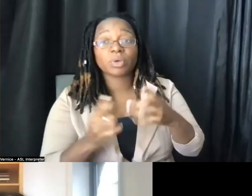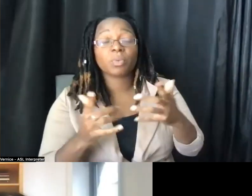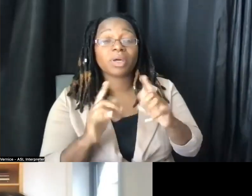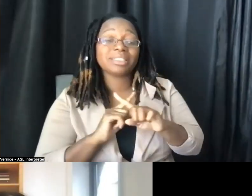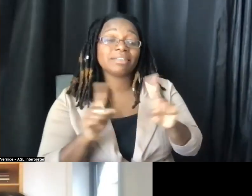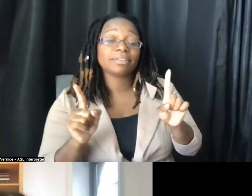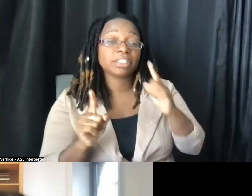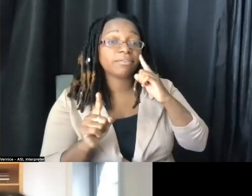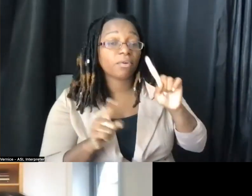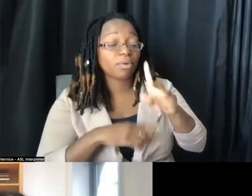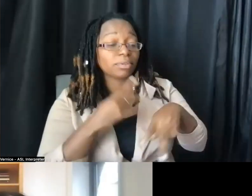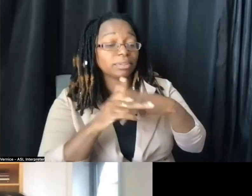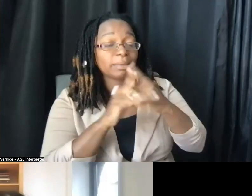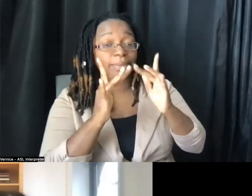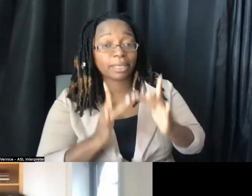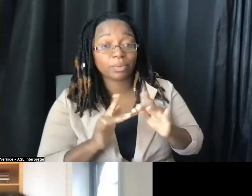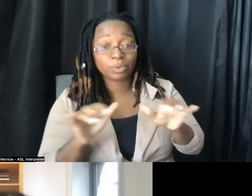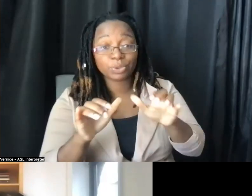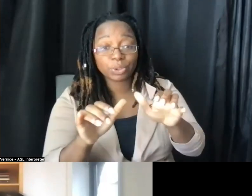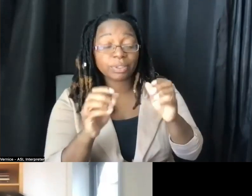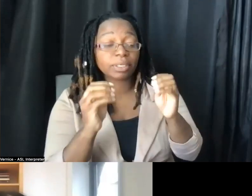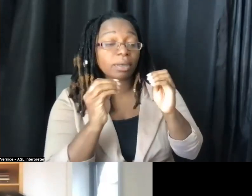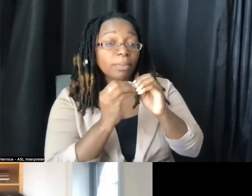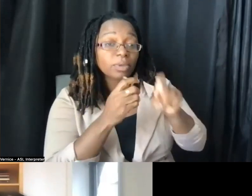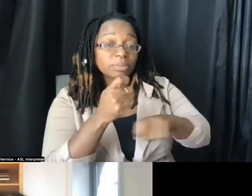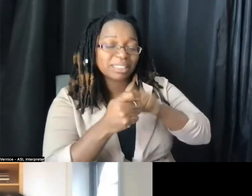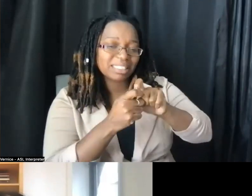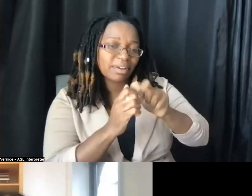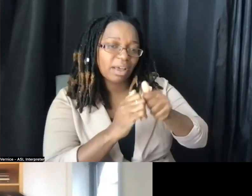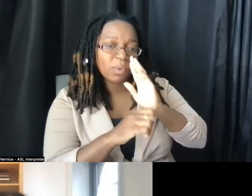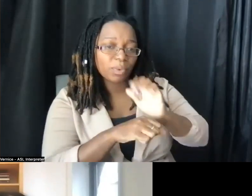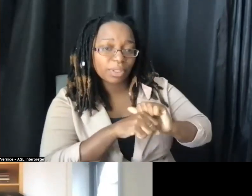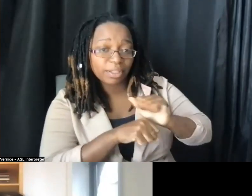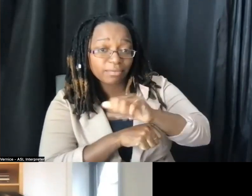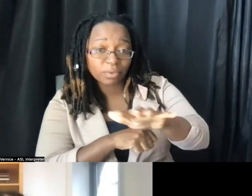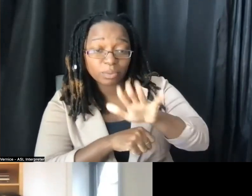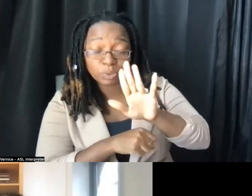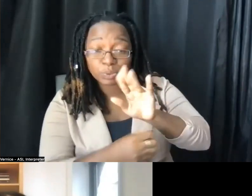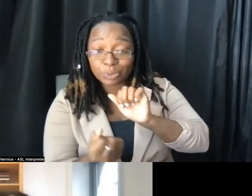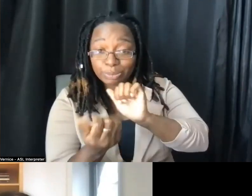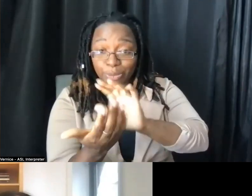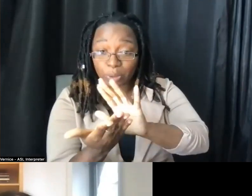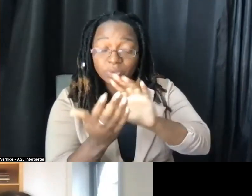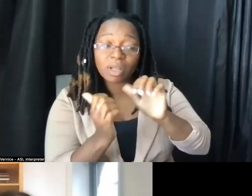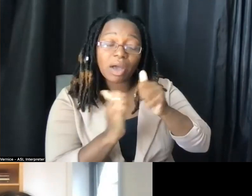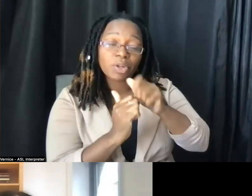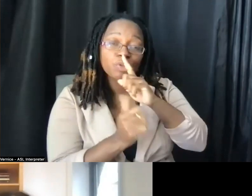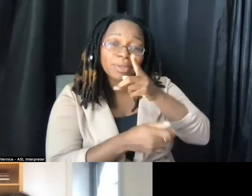that I see here, I think it is an opportunity to delve deeper into the distinction that you are making between